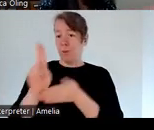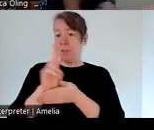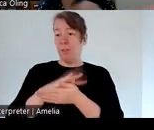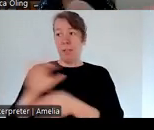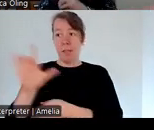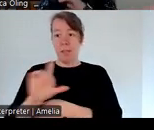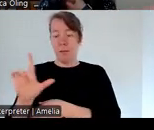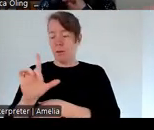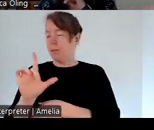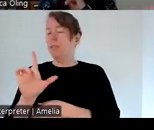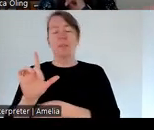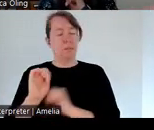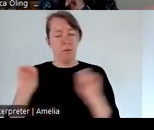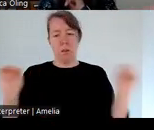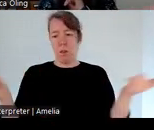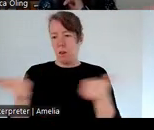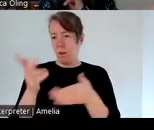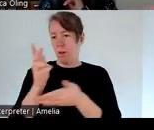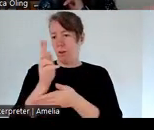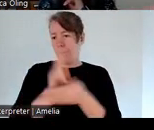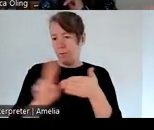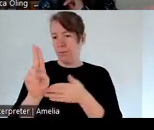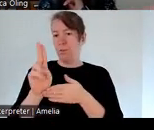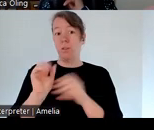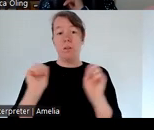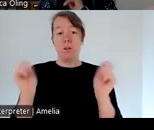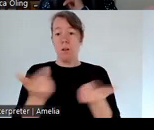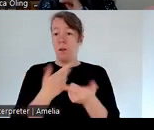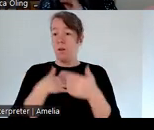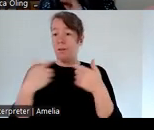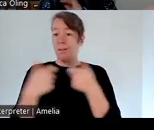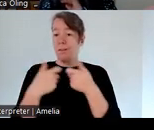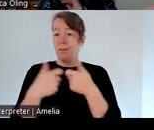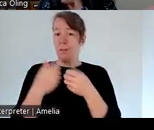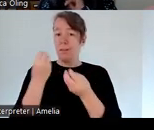um, our electronic and information technologies were accessible to users.